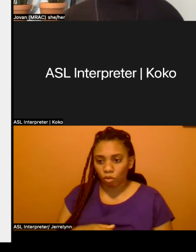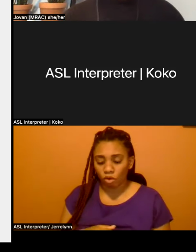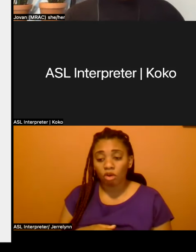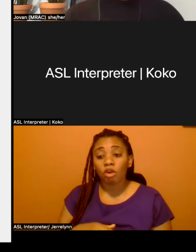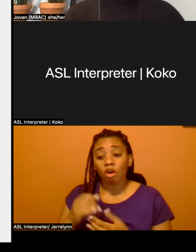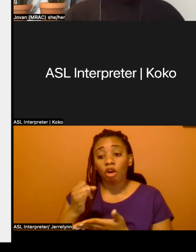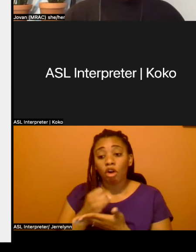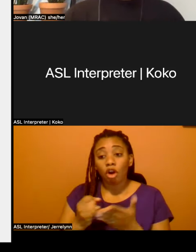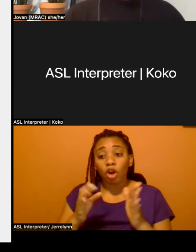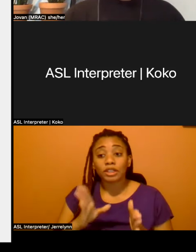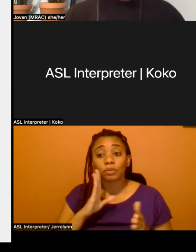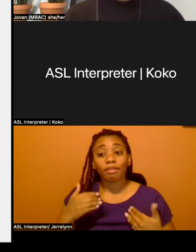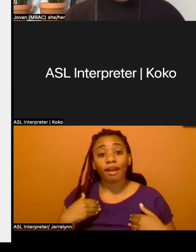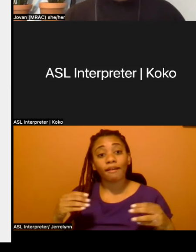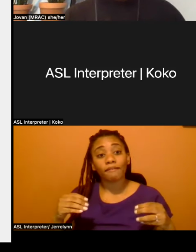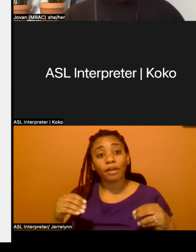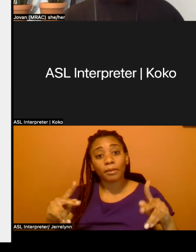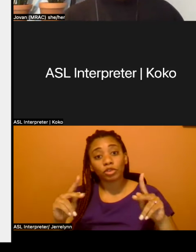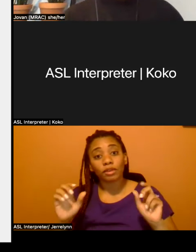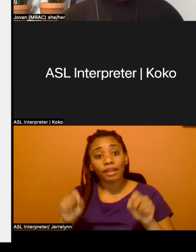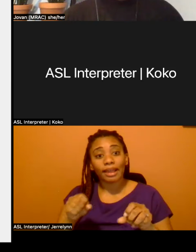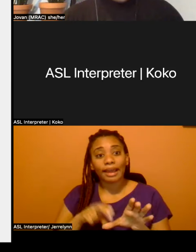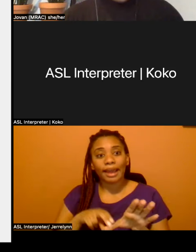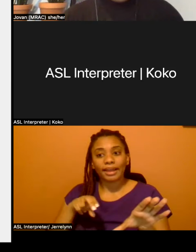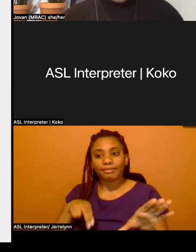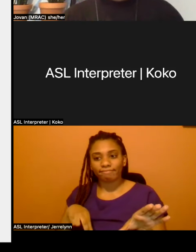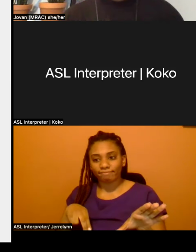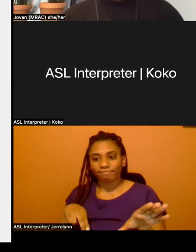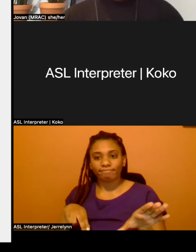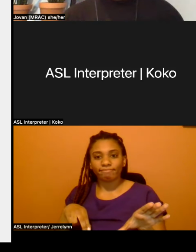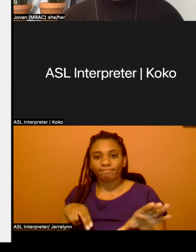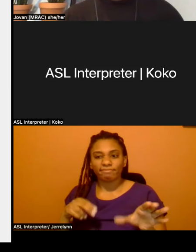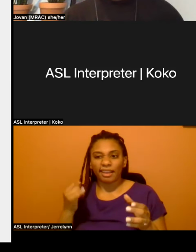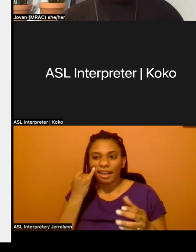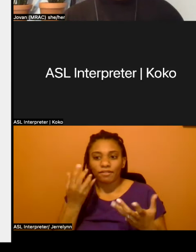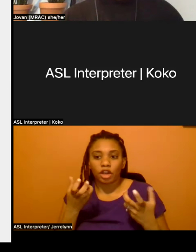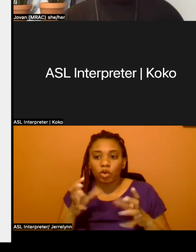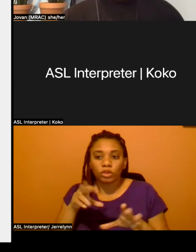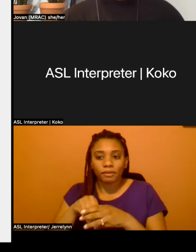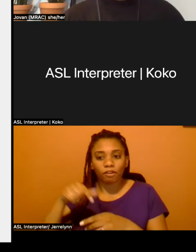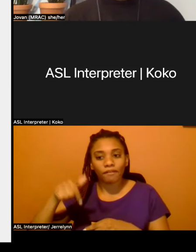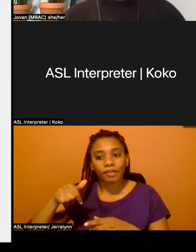to opt out of consideration, if they don't wish to participate in this opportunity.